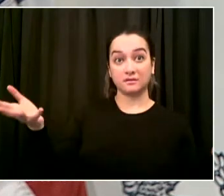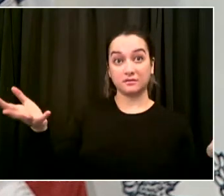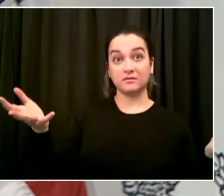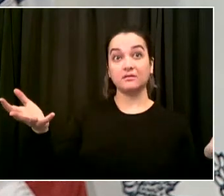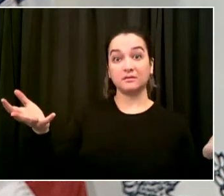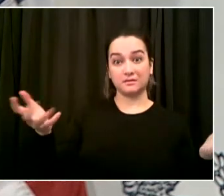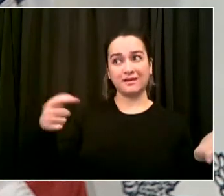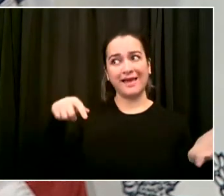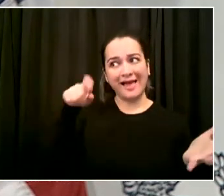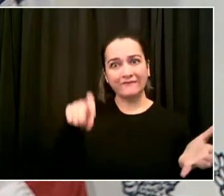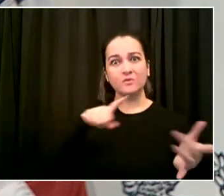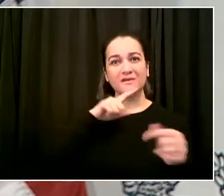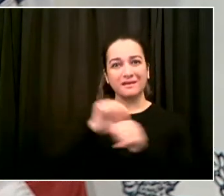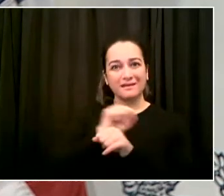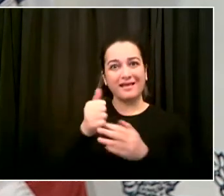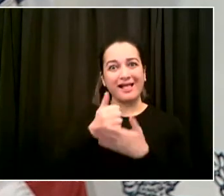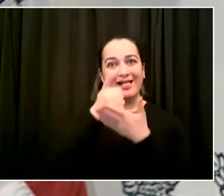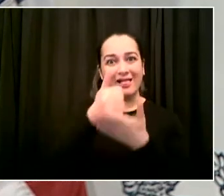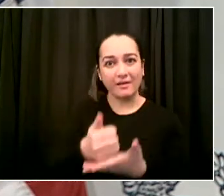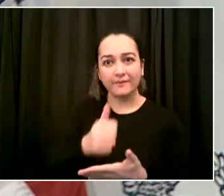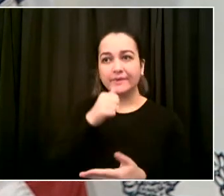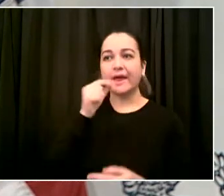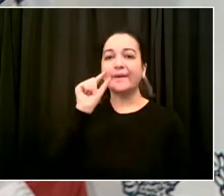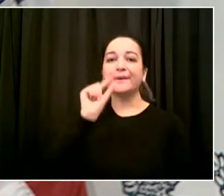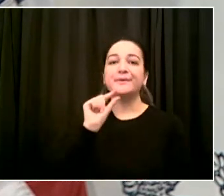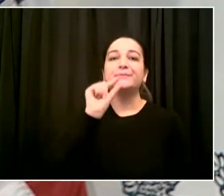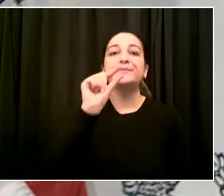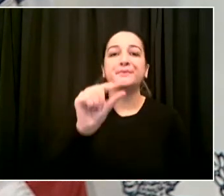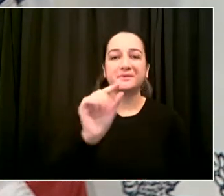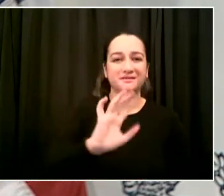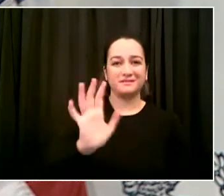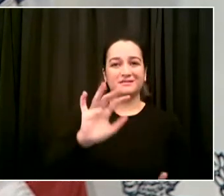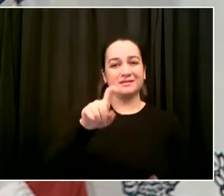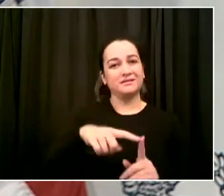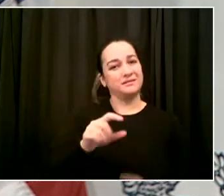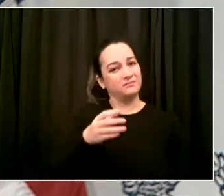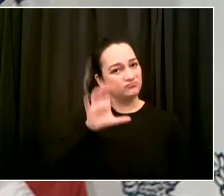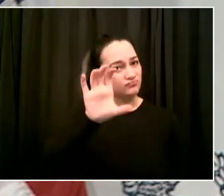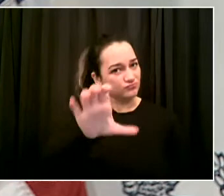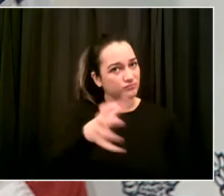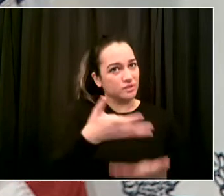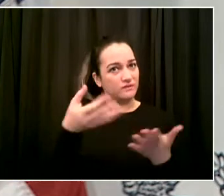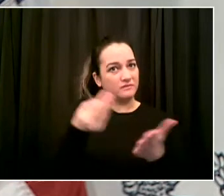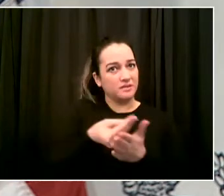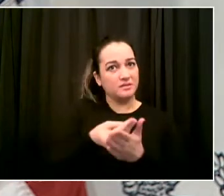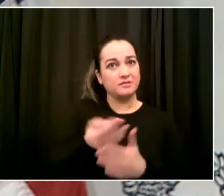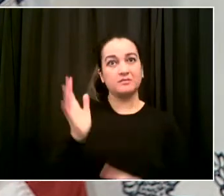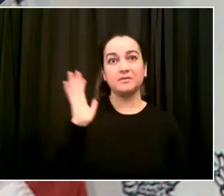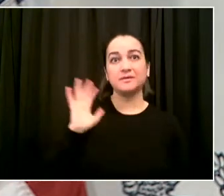WE SAW A FEW MONTHS AGO WAS MORE OF A SHORT- TERM STOPGAP